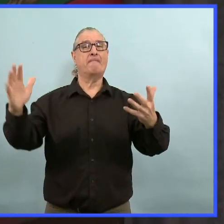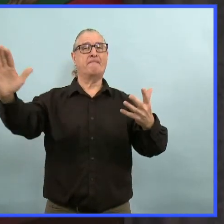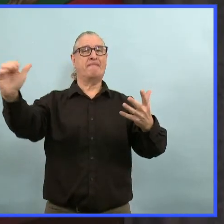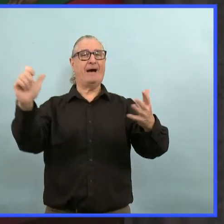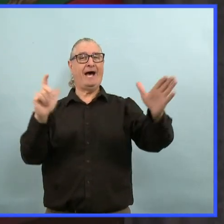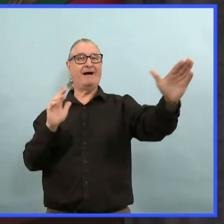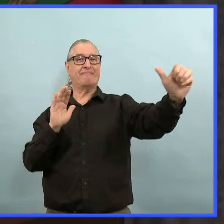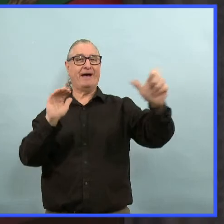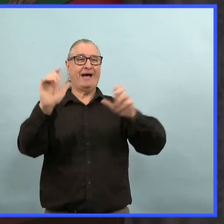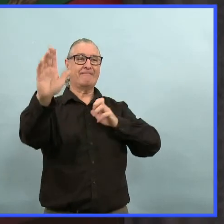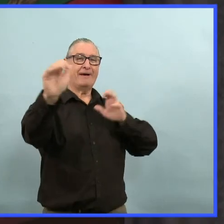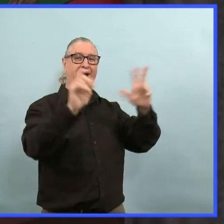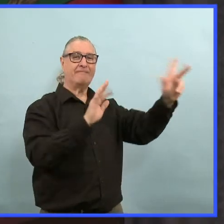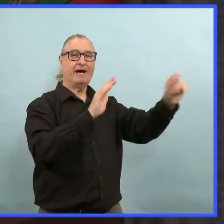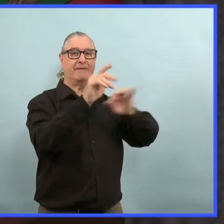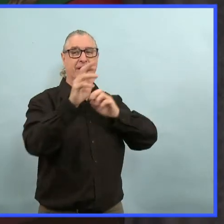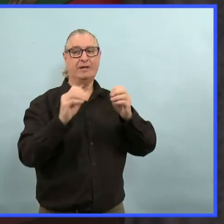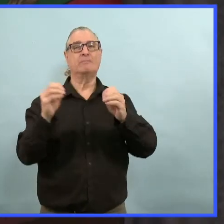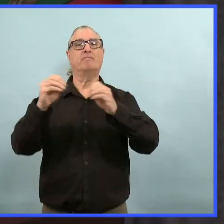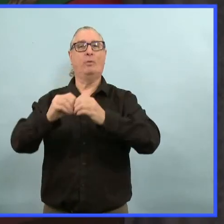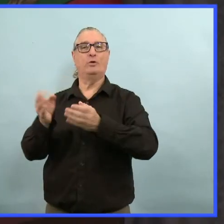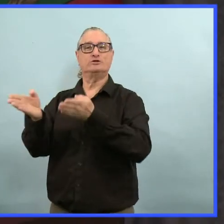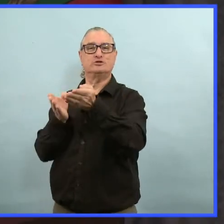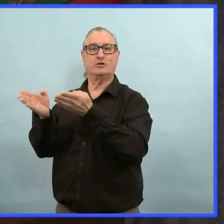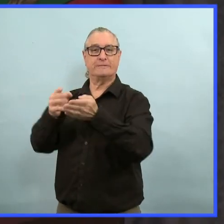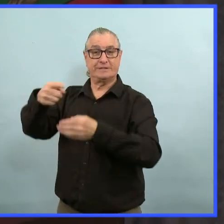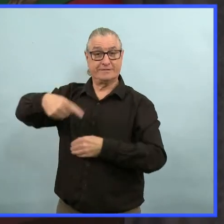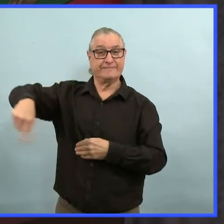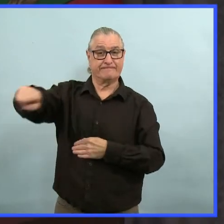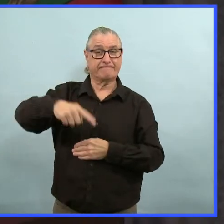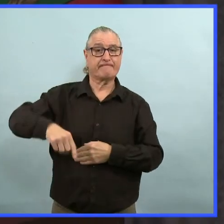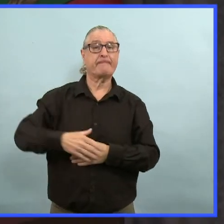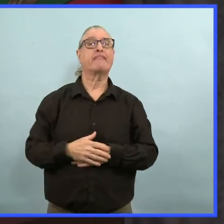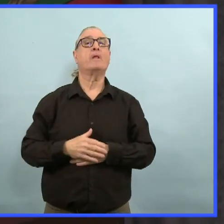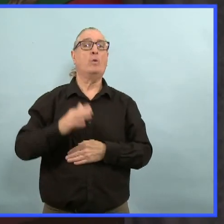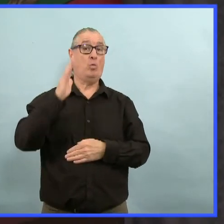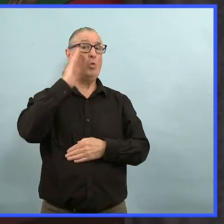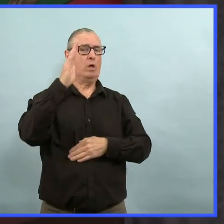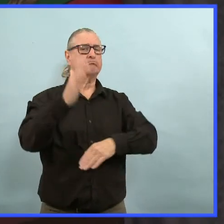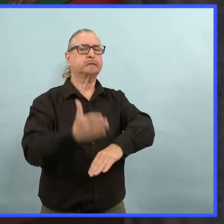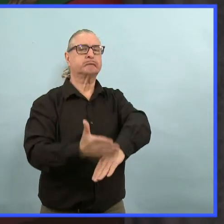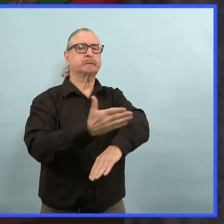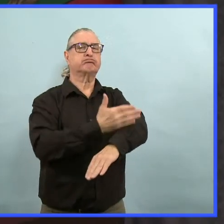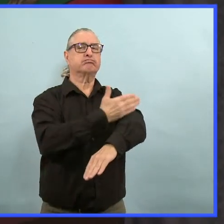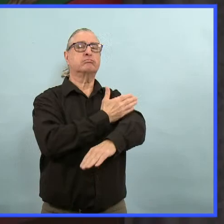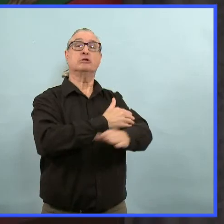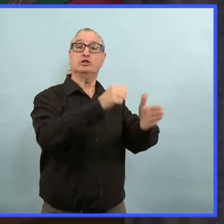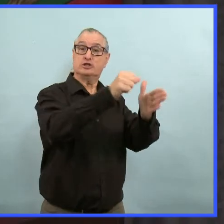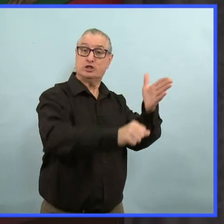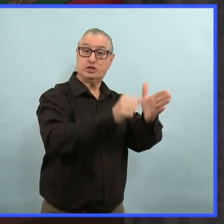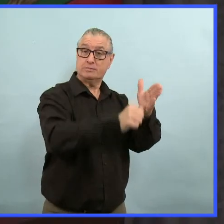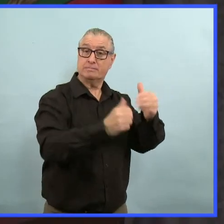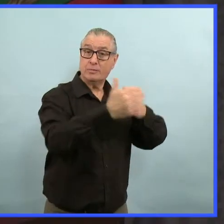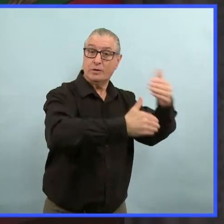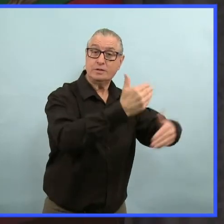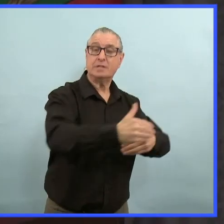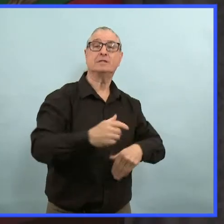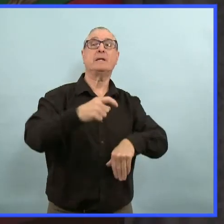in services including surgical slates diagnostic procedures and outpatient or community services